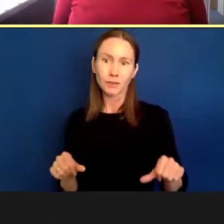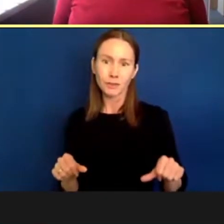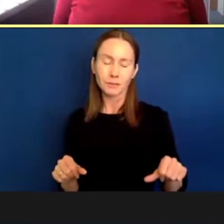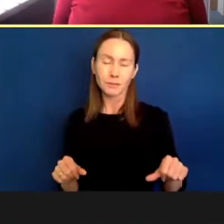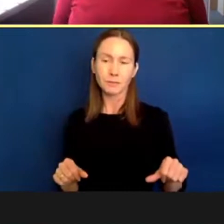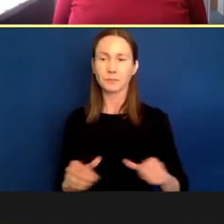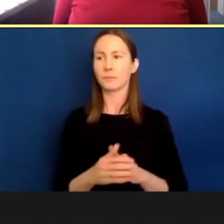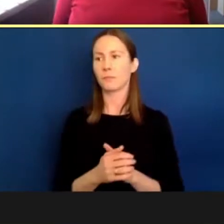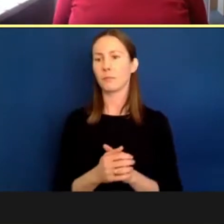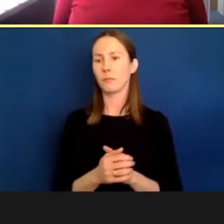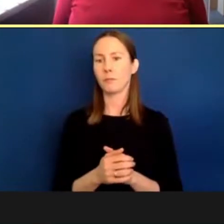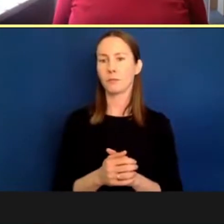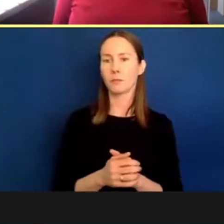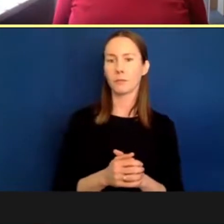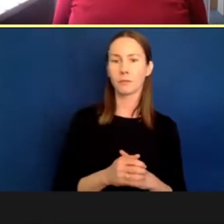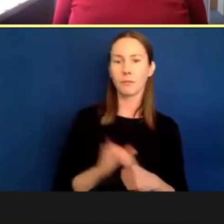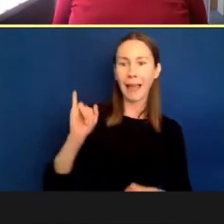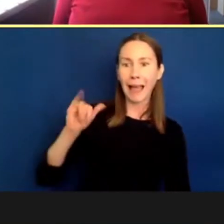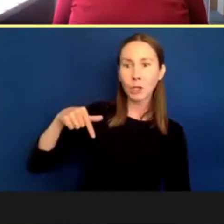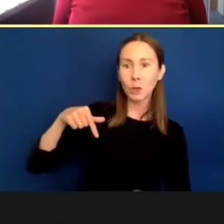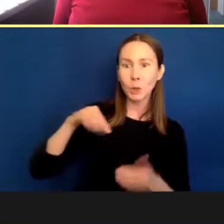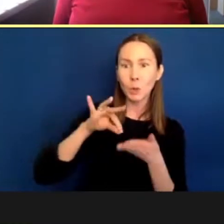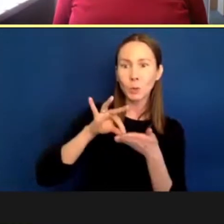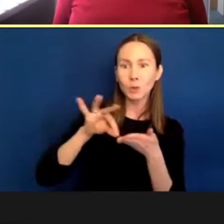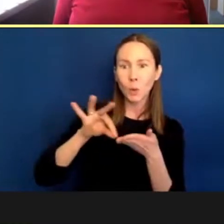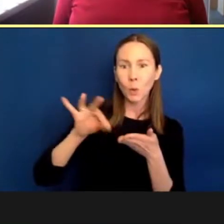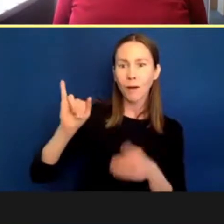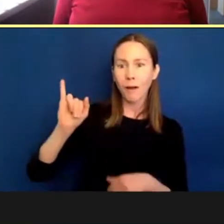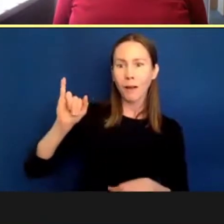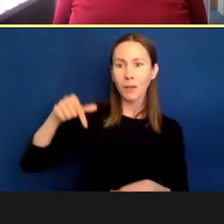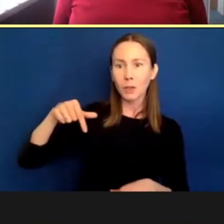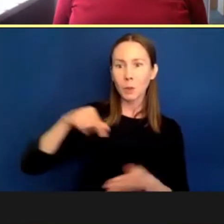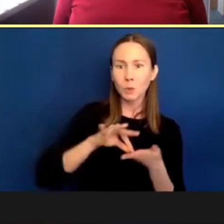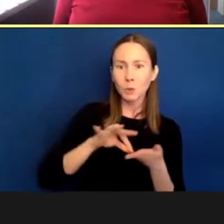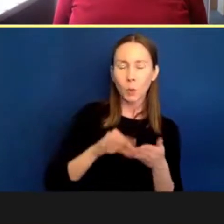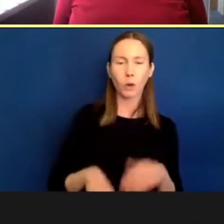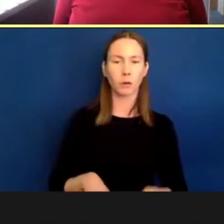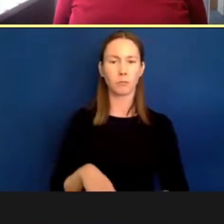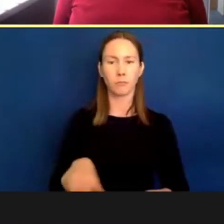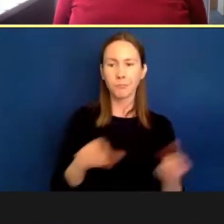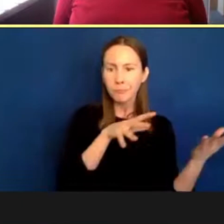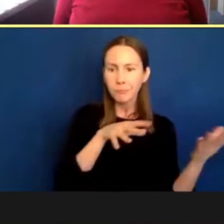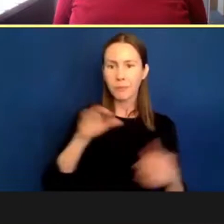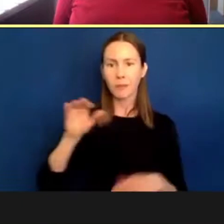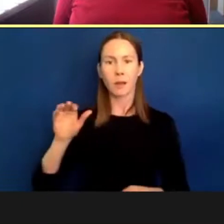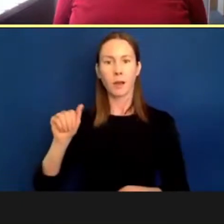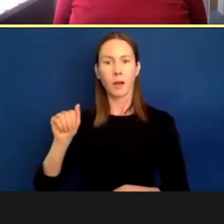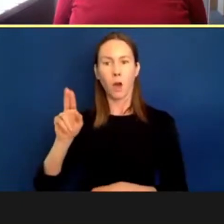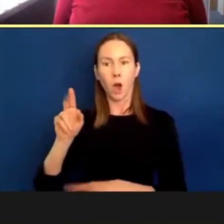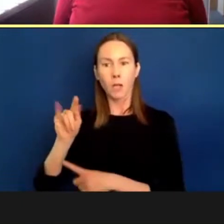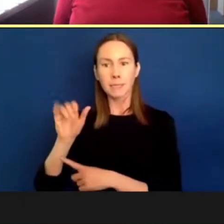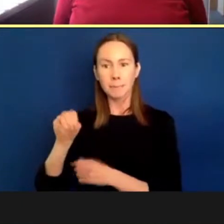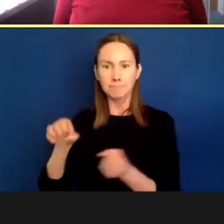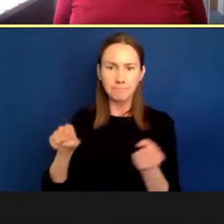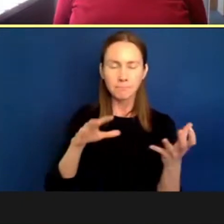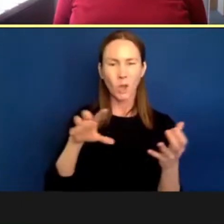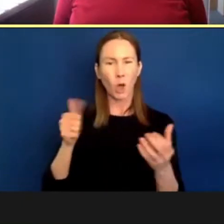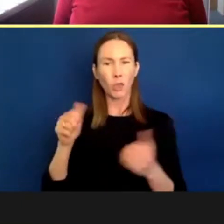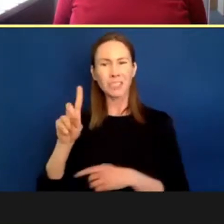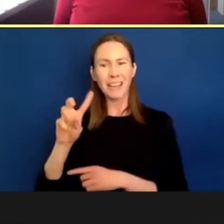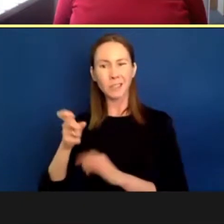Get rid of IQ or autism or other diagnostic labels as being a criteria for eligibility